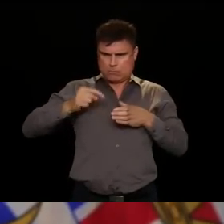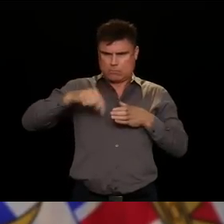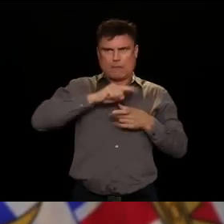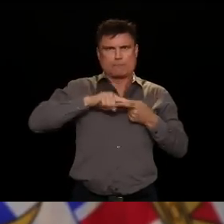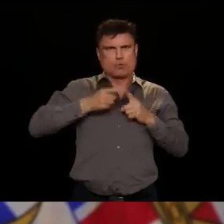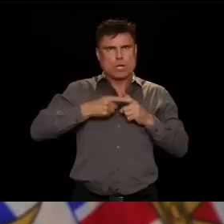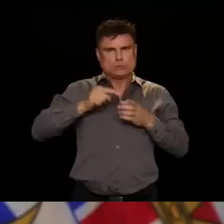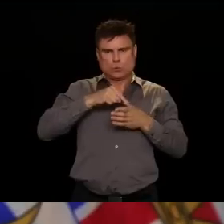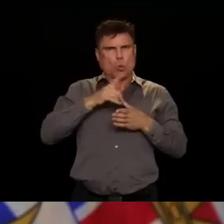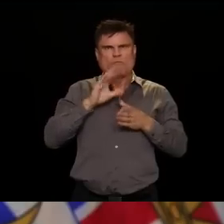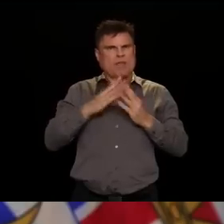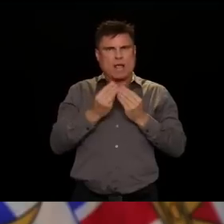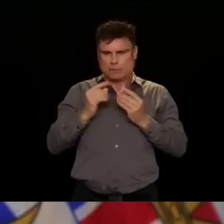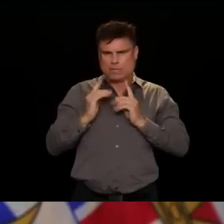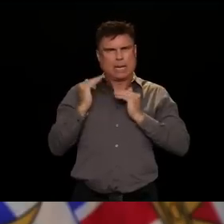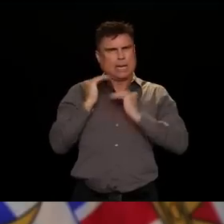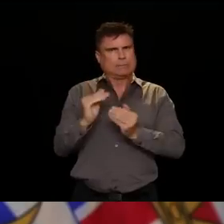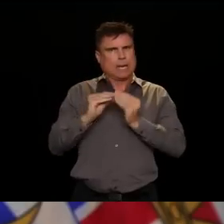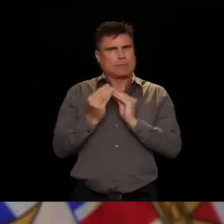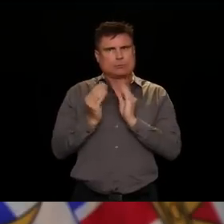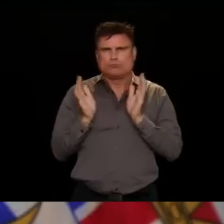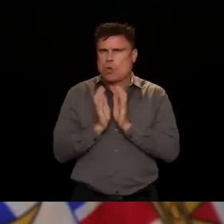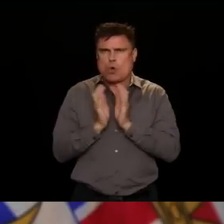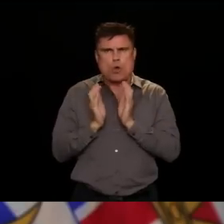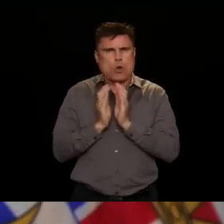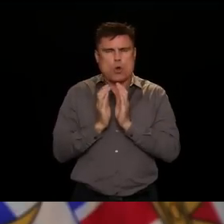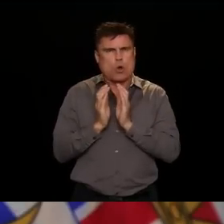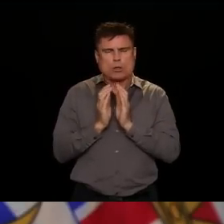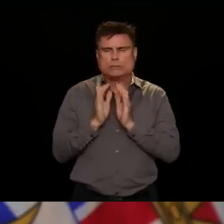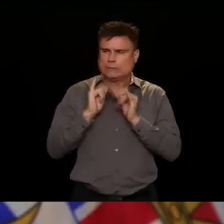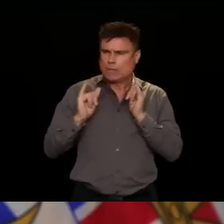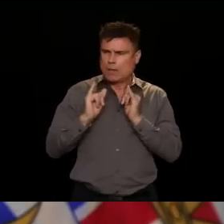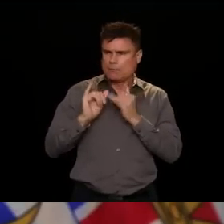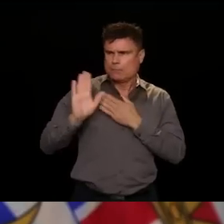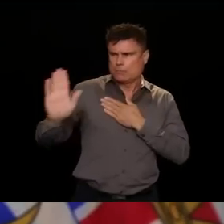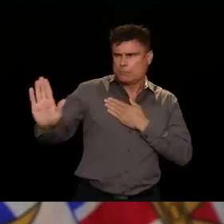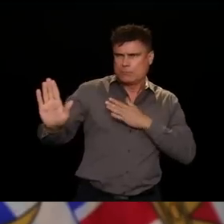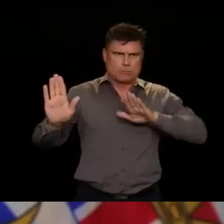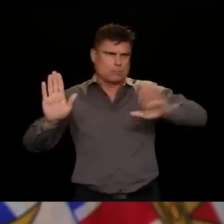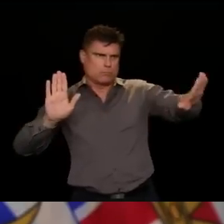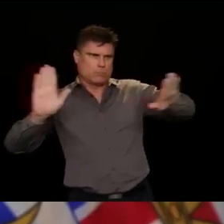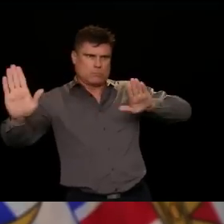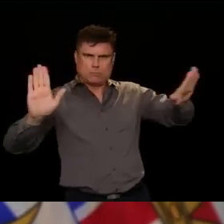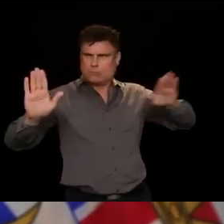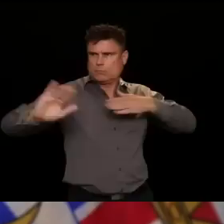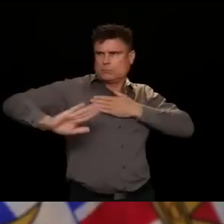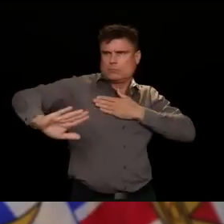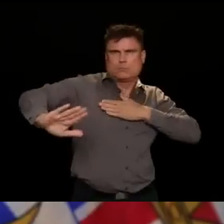, and there are two reasons for that. One is because if somebody brings that inadvertently